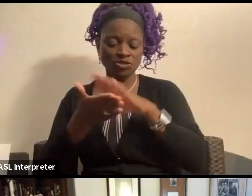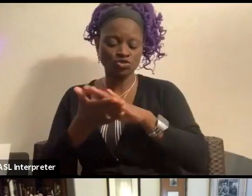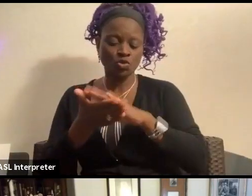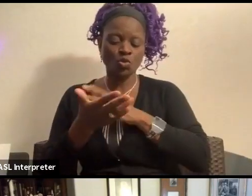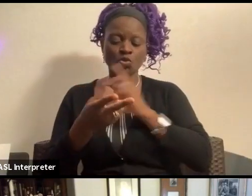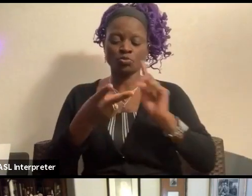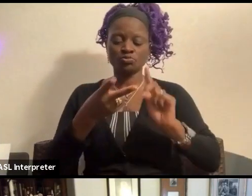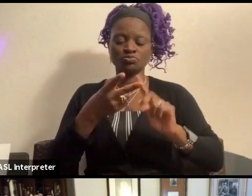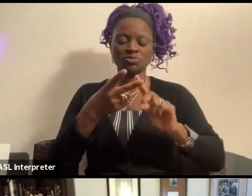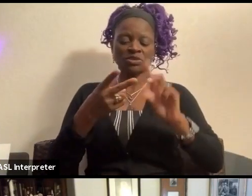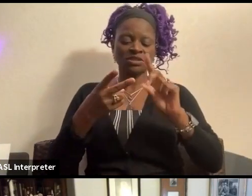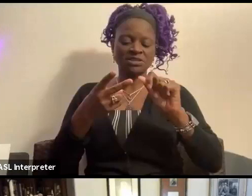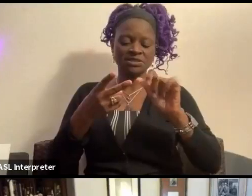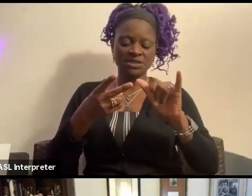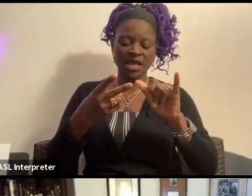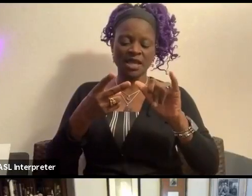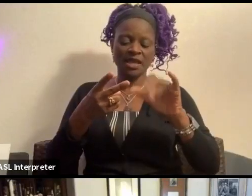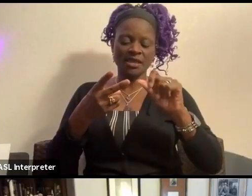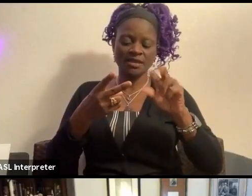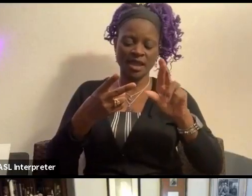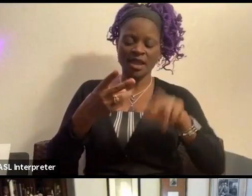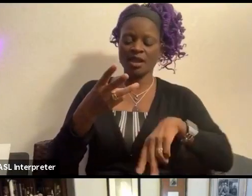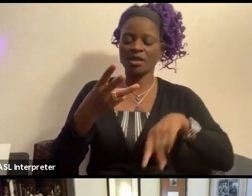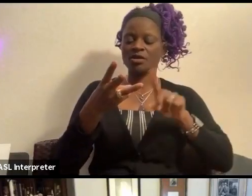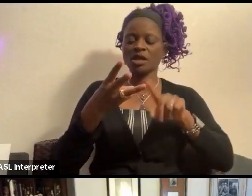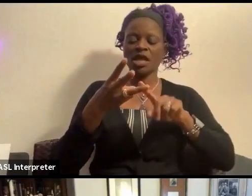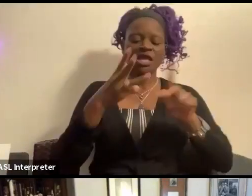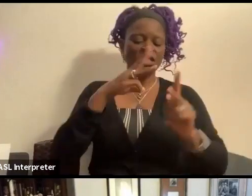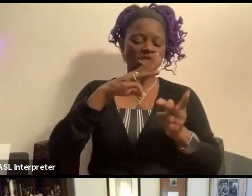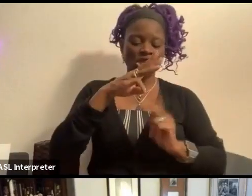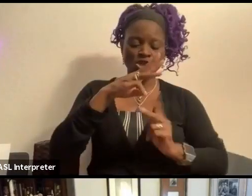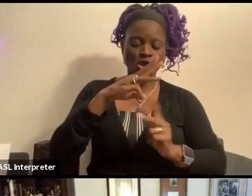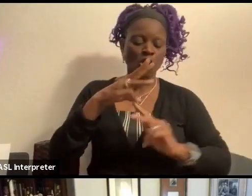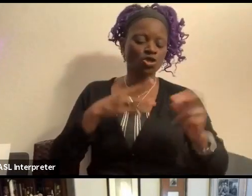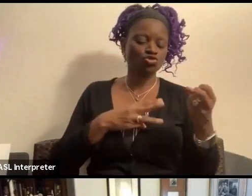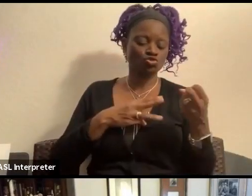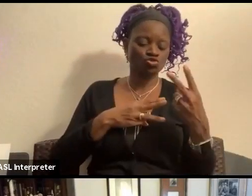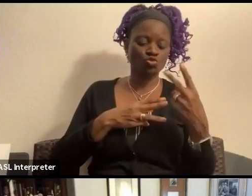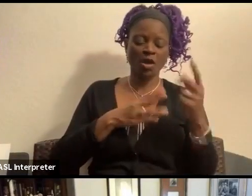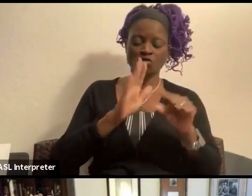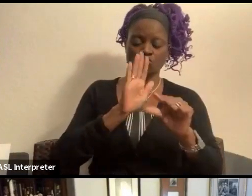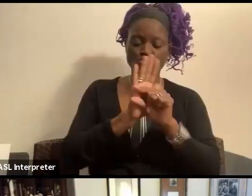Kindergarten through 12th grade, all the way through the university level, with the priorities being the younger students,